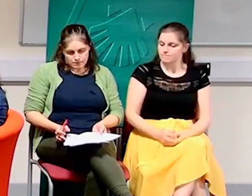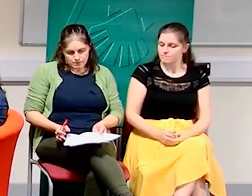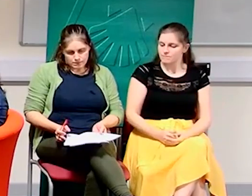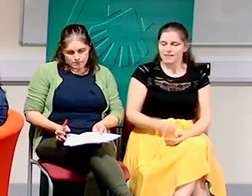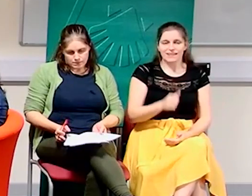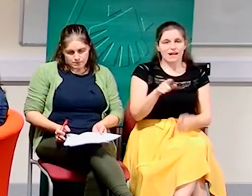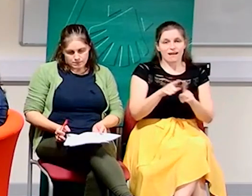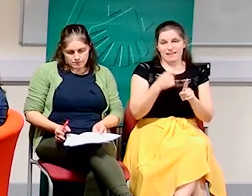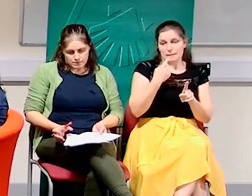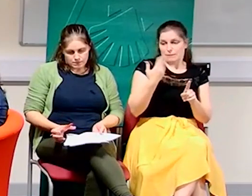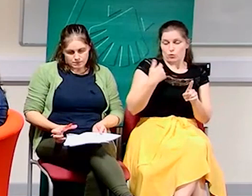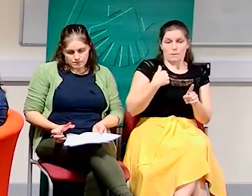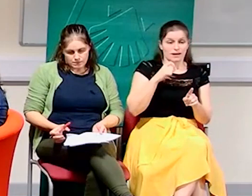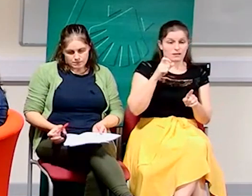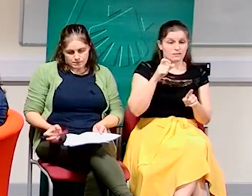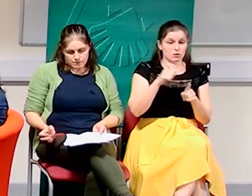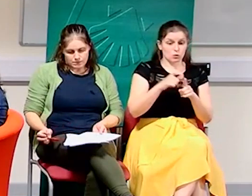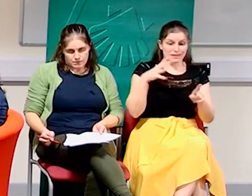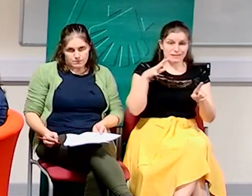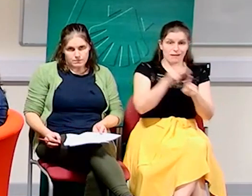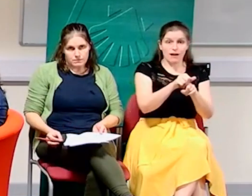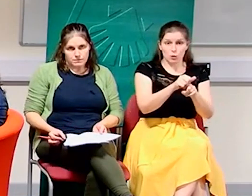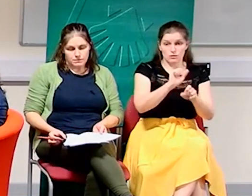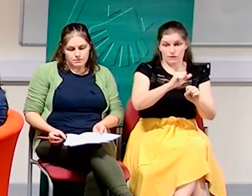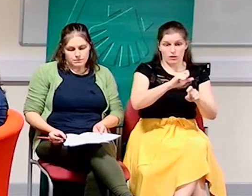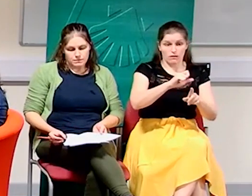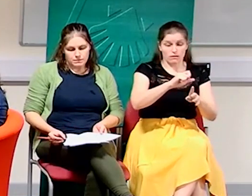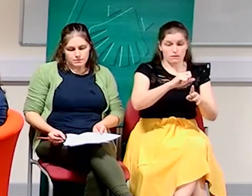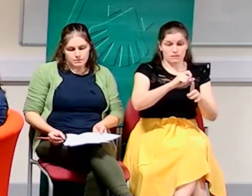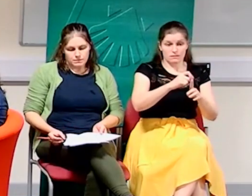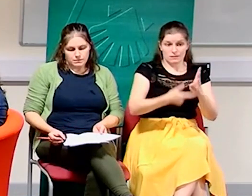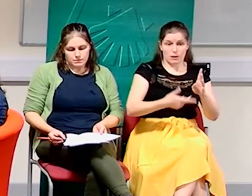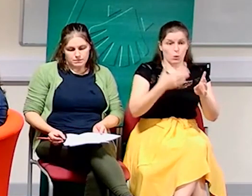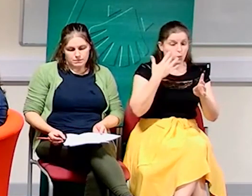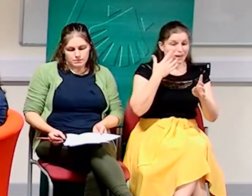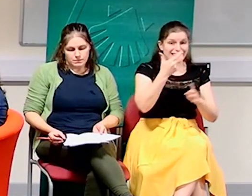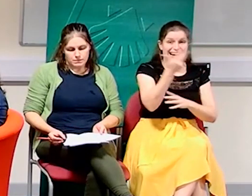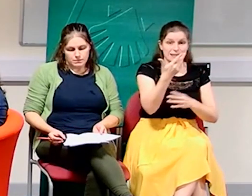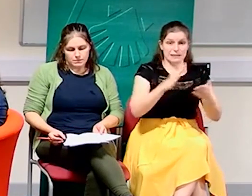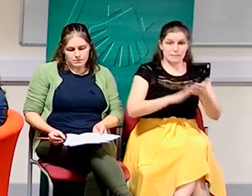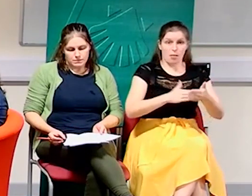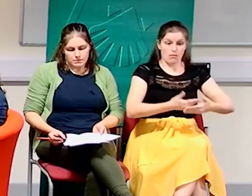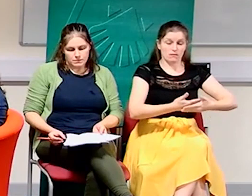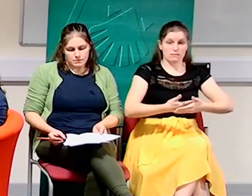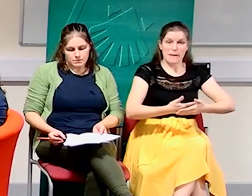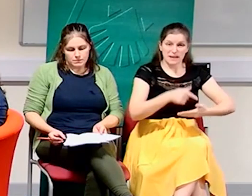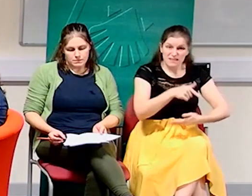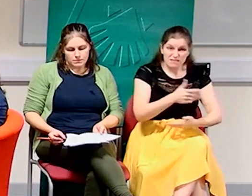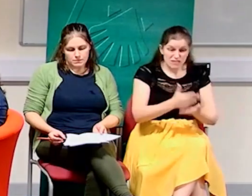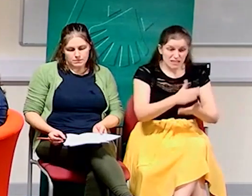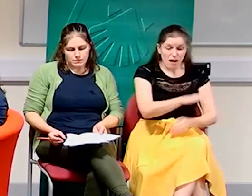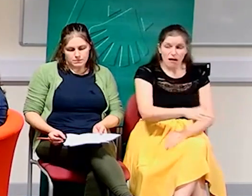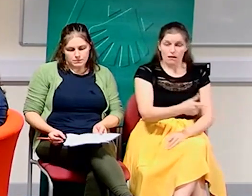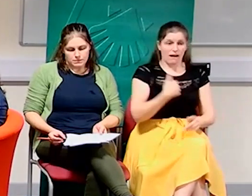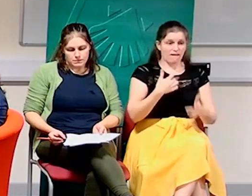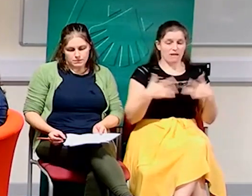was diagnosed um learning disability first um aged 18 months and um I felt very alone and I